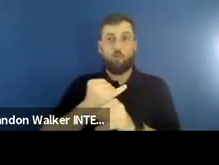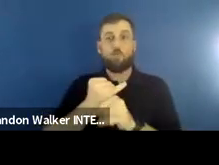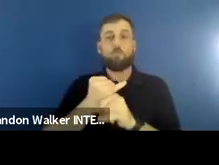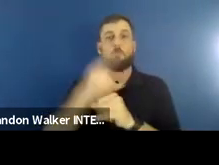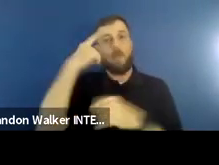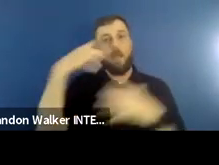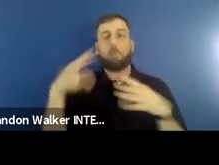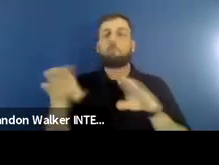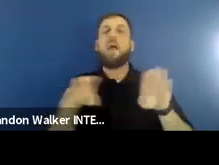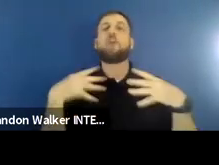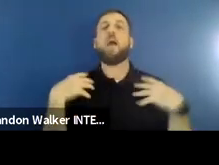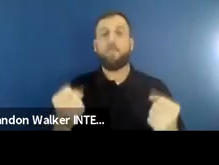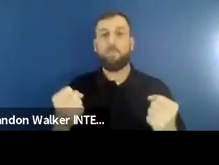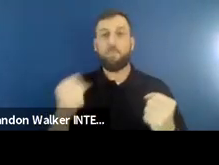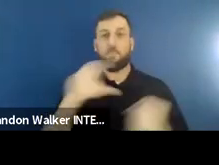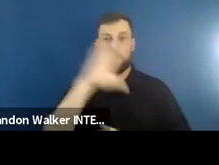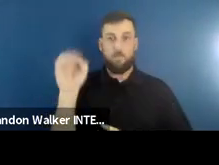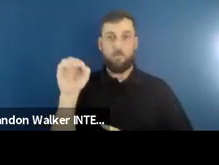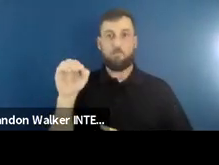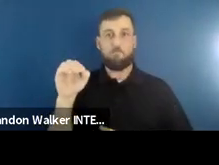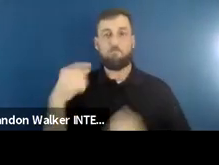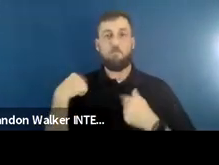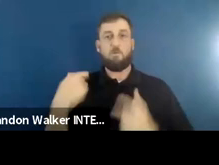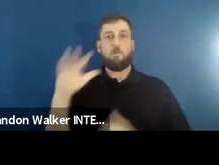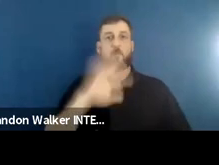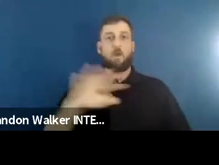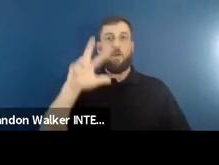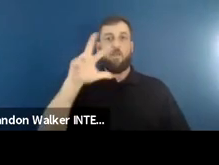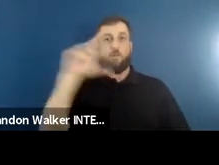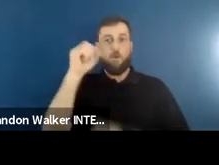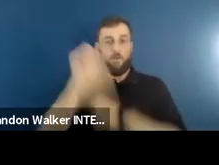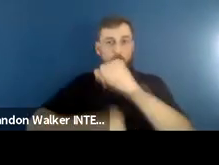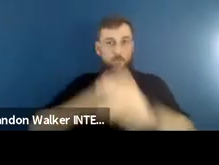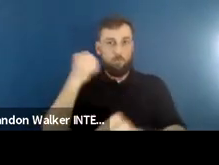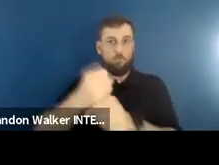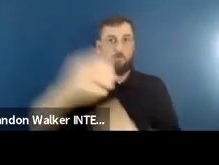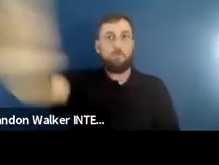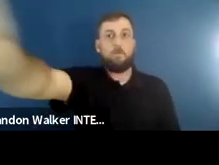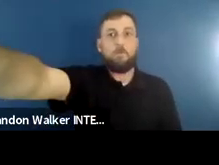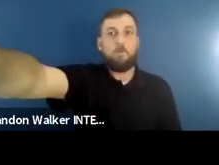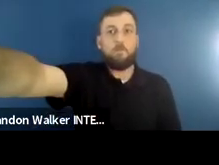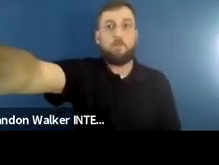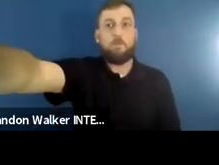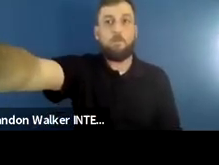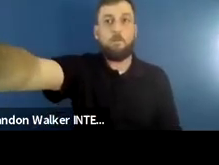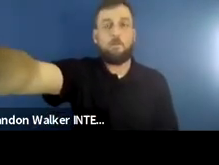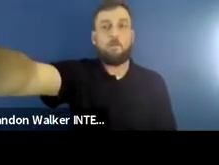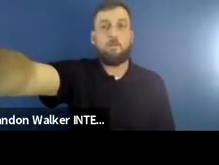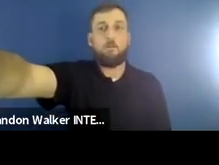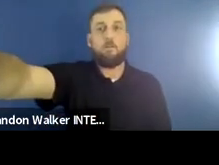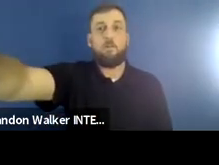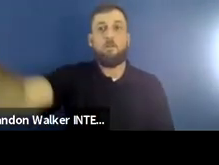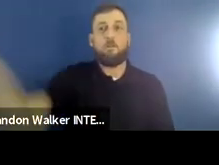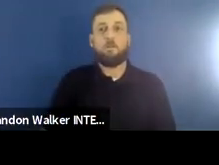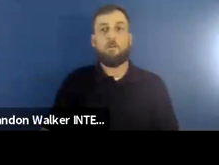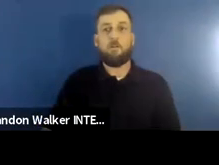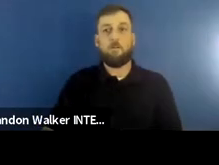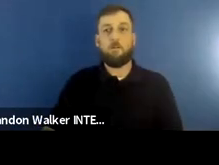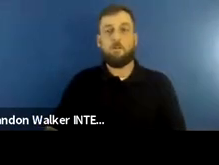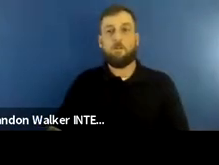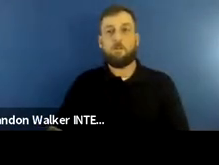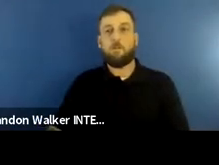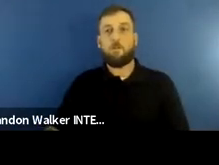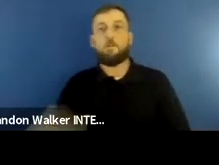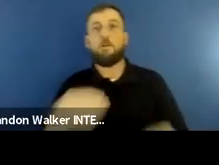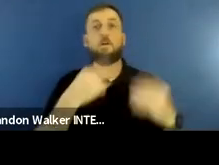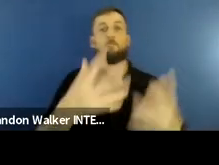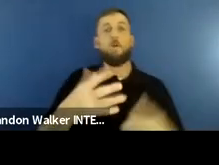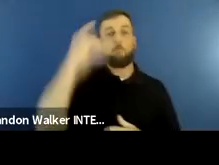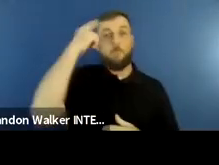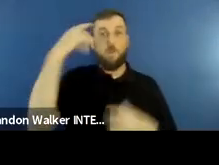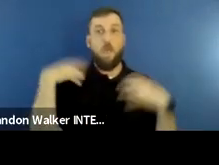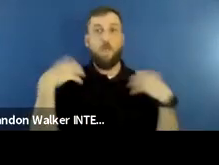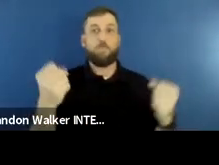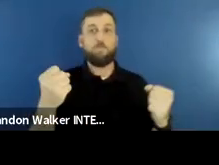And so we've been around for about 30 years providing mental health and substance use services. So, we tend to think that we are the subject matter experts in crisis care.